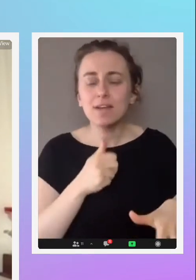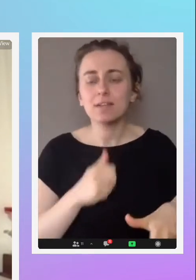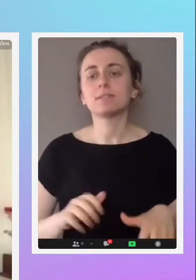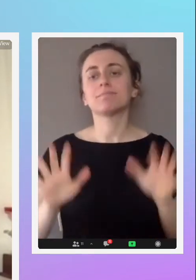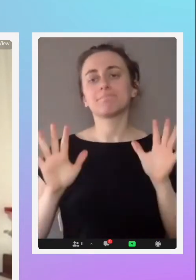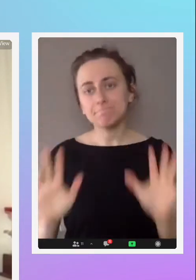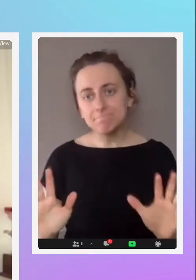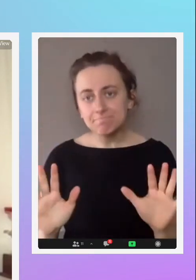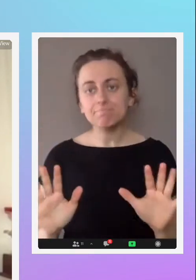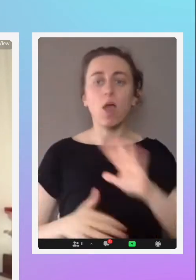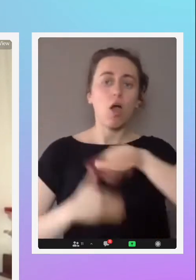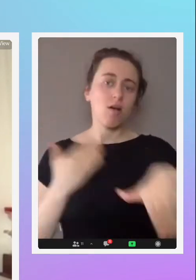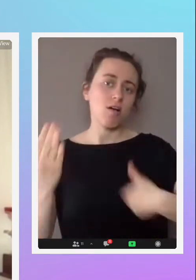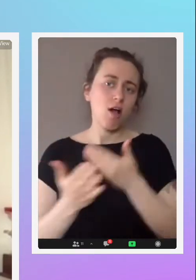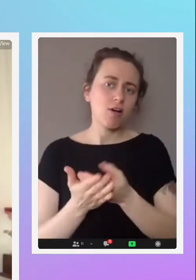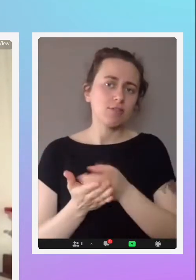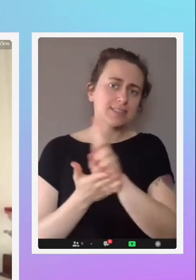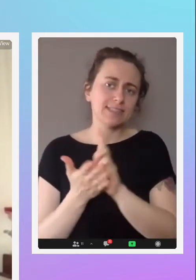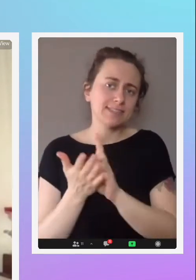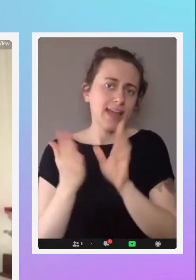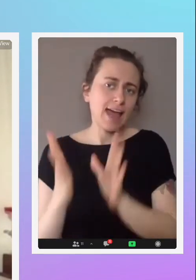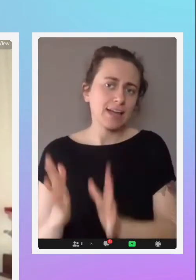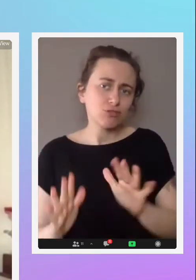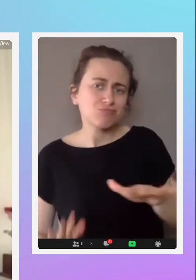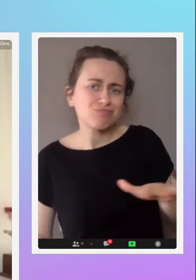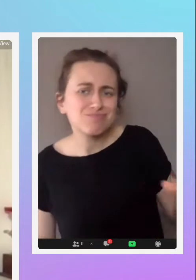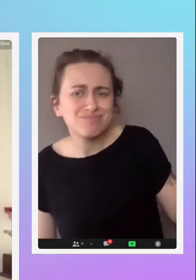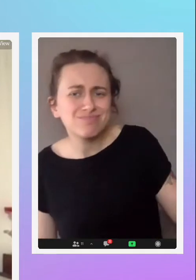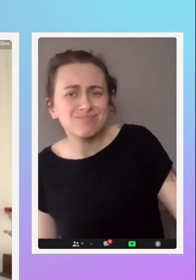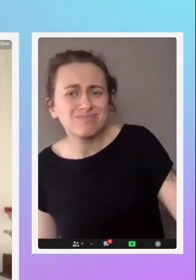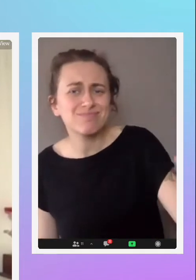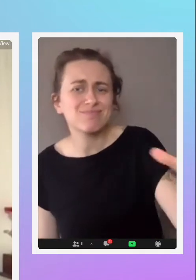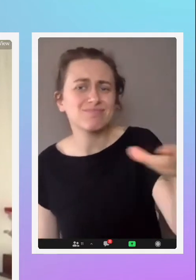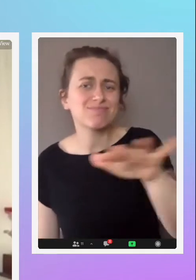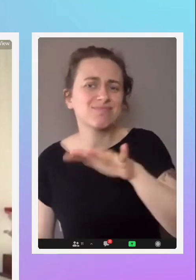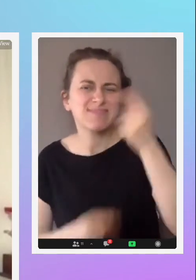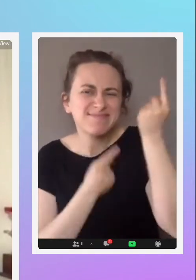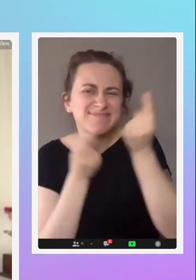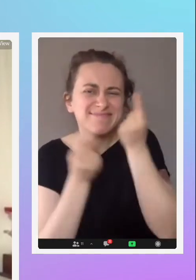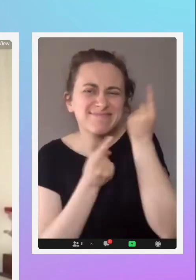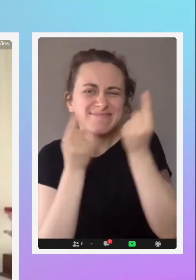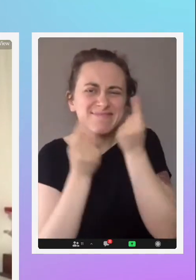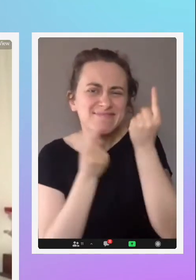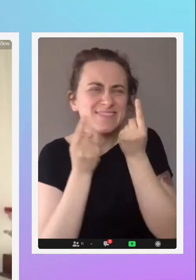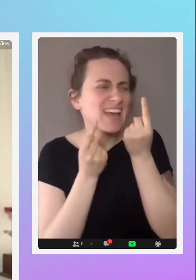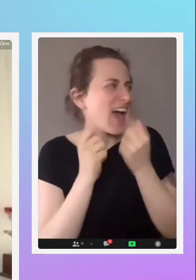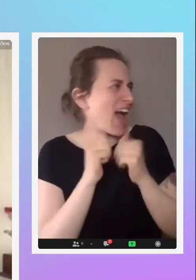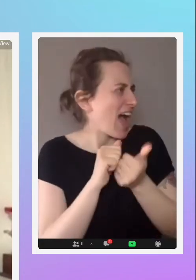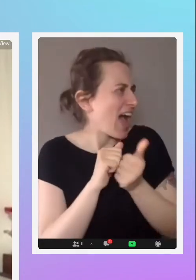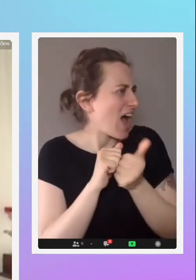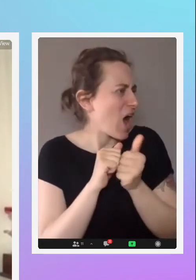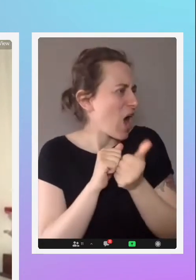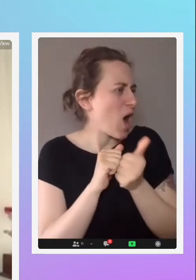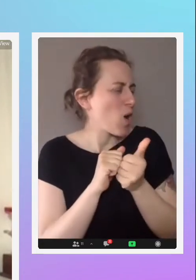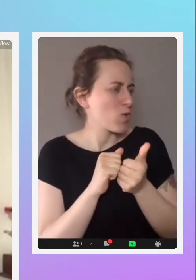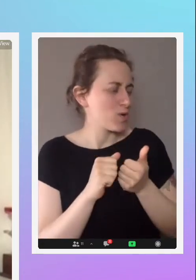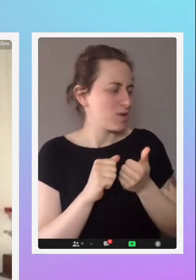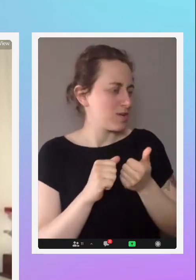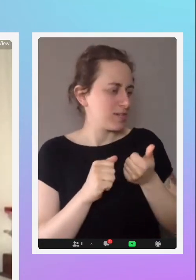ought to be thinking seriously about how to make sure that their software has a theme of use